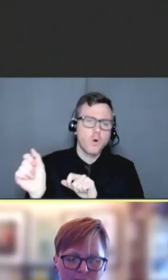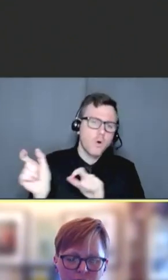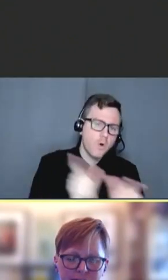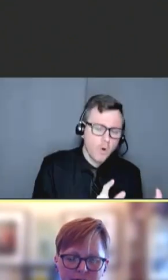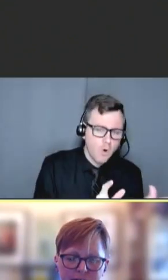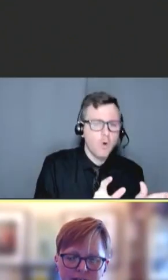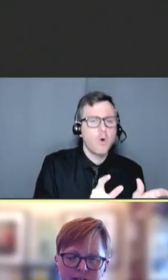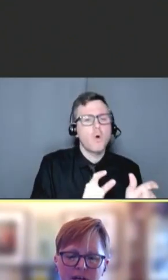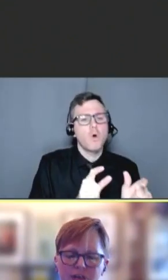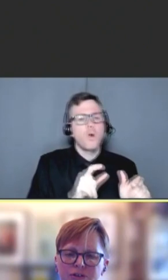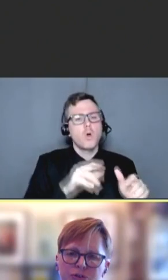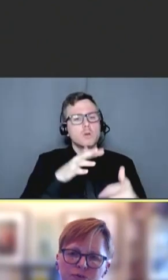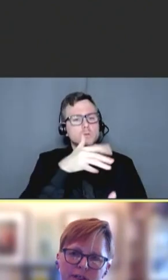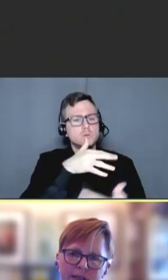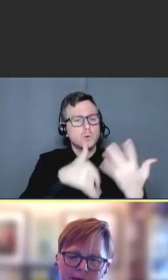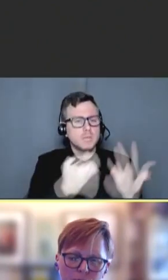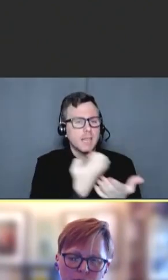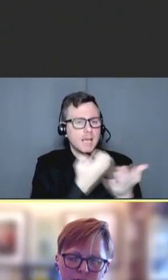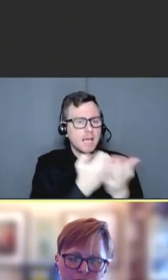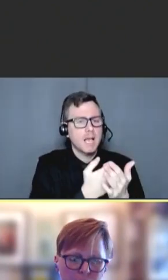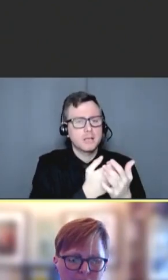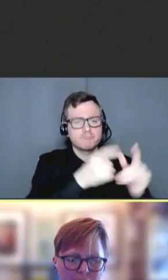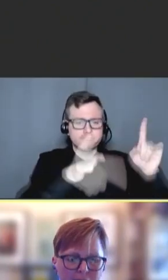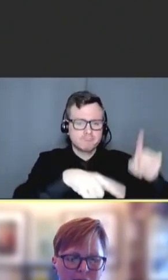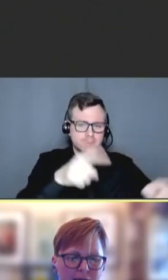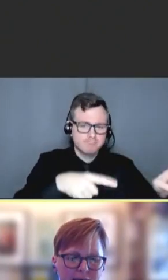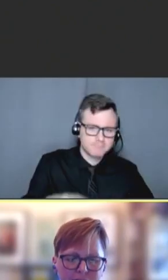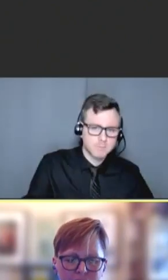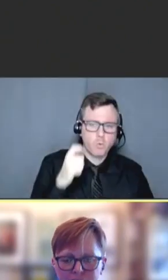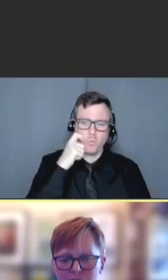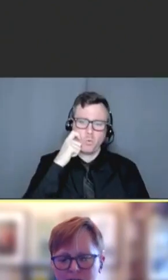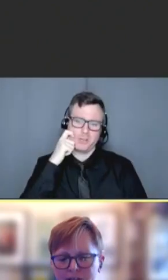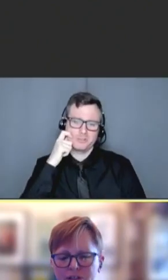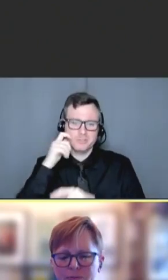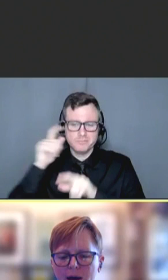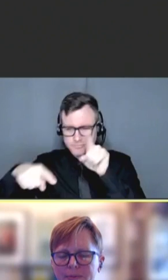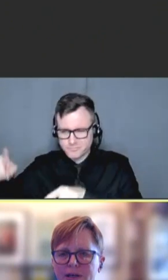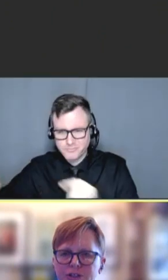and ethnic category there is. So, it's really important to apply an intersectional lens to